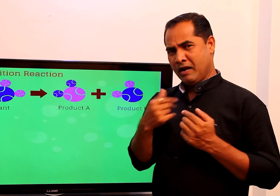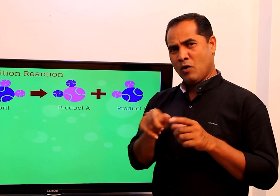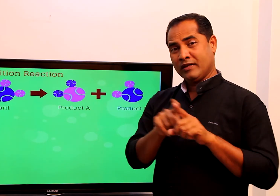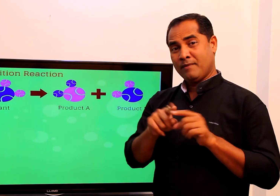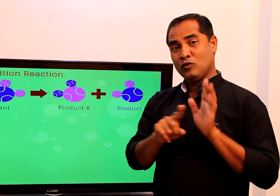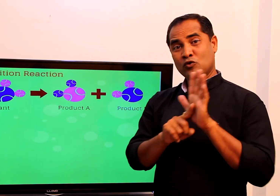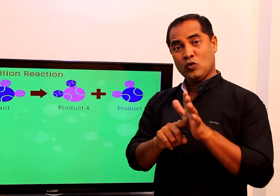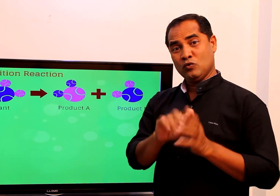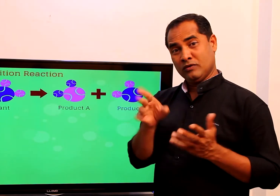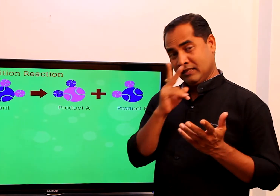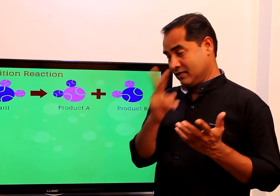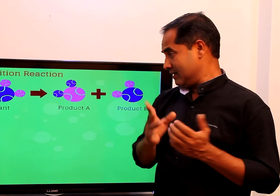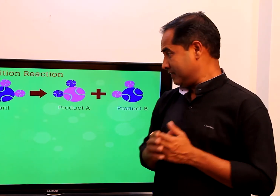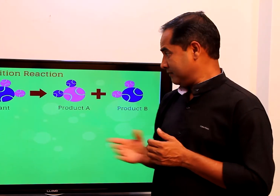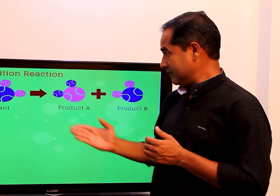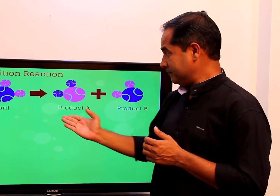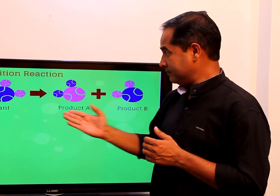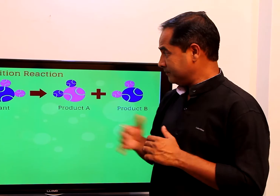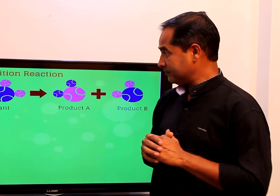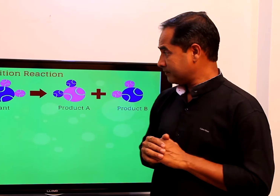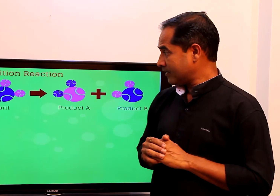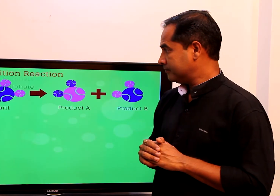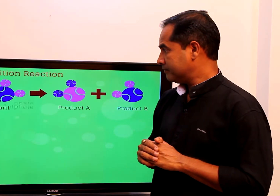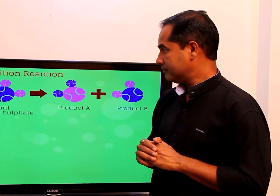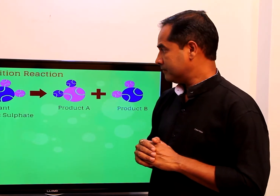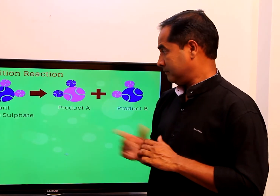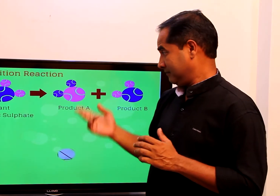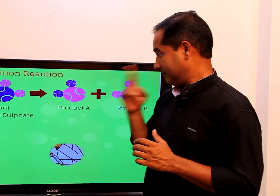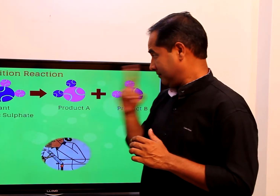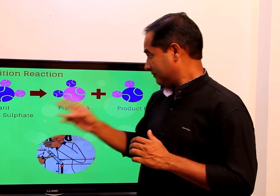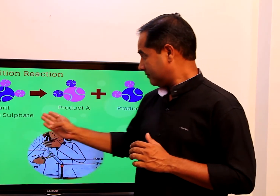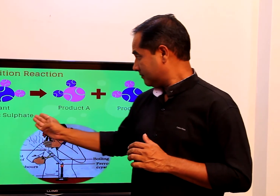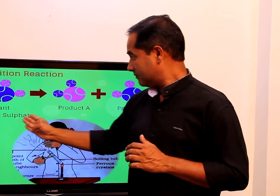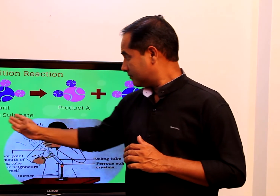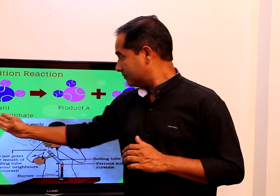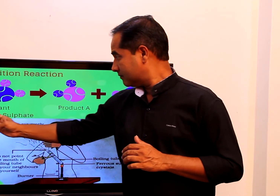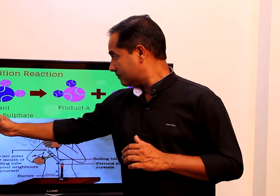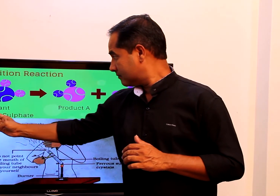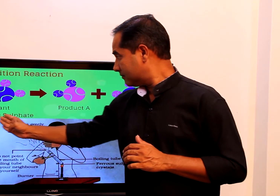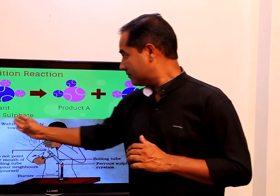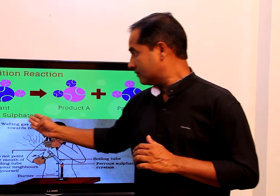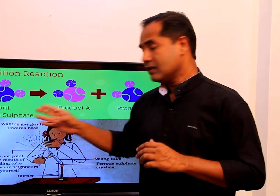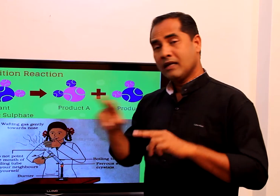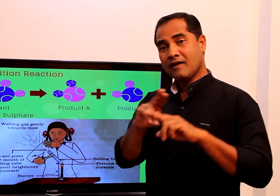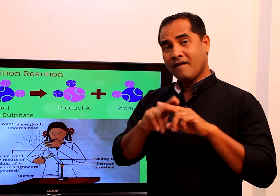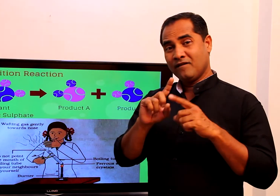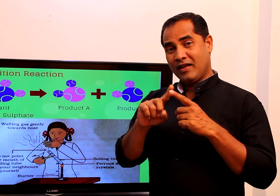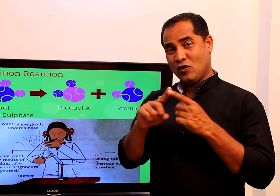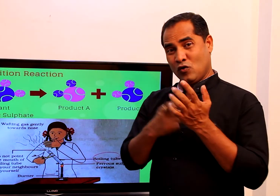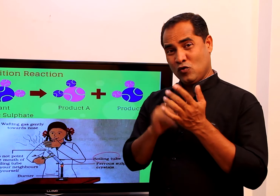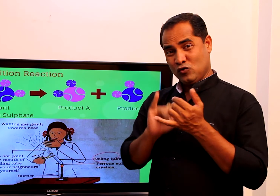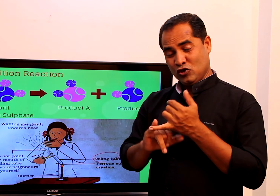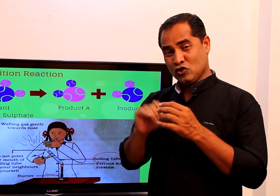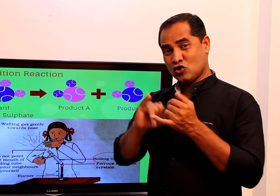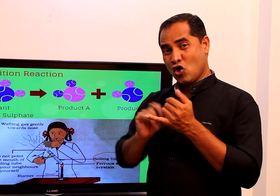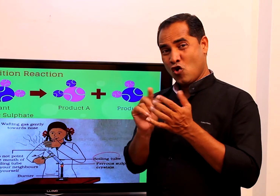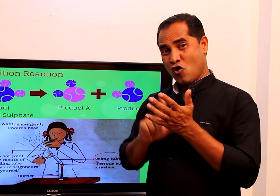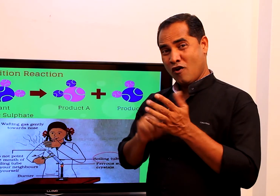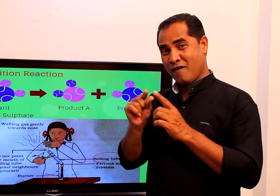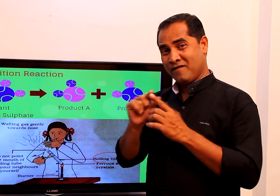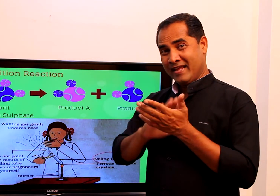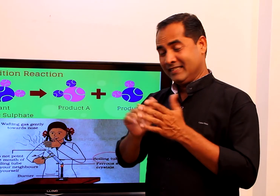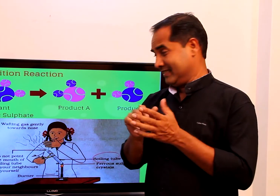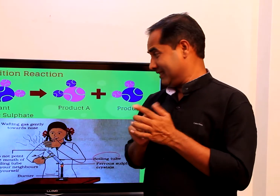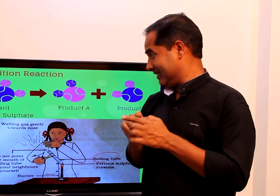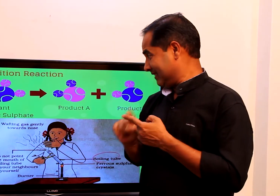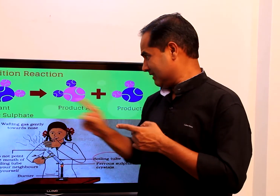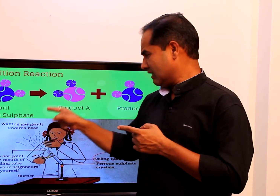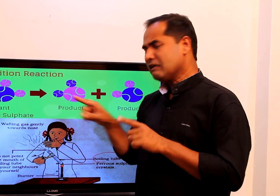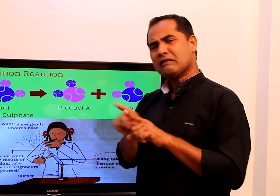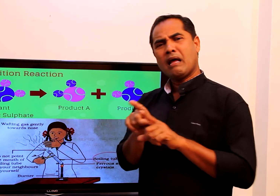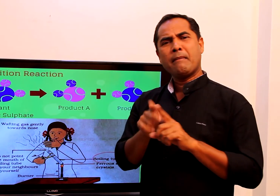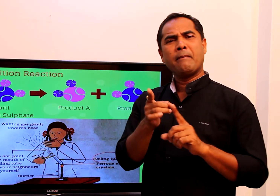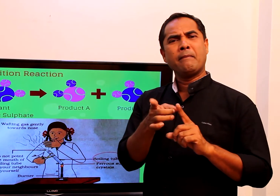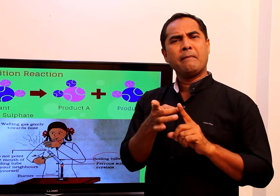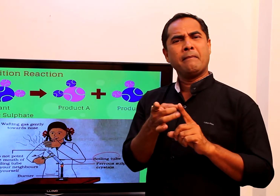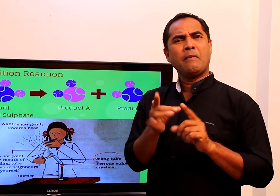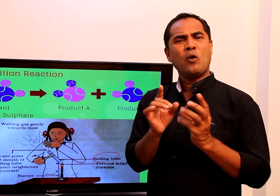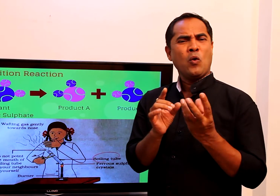I'll show you an example. As you can see, that's ferrous sulphate. Ferrous is